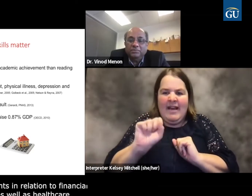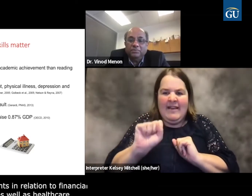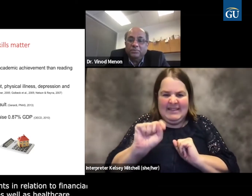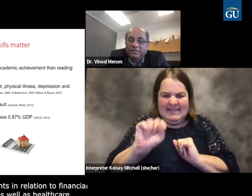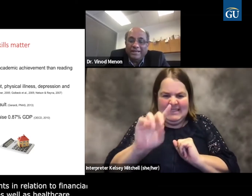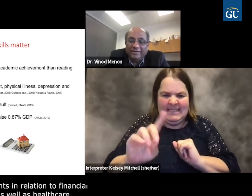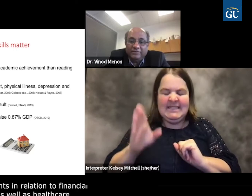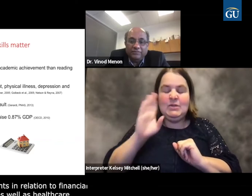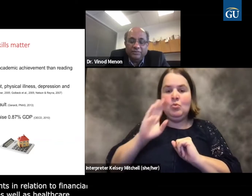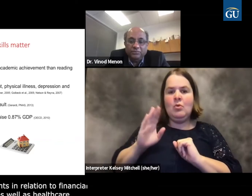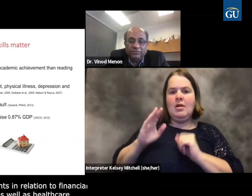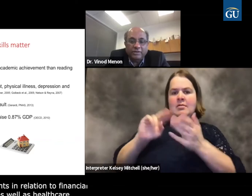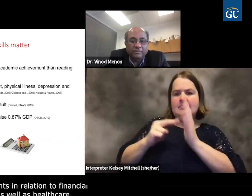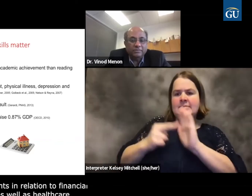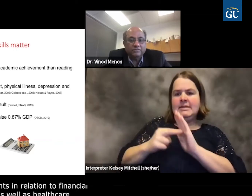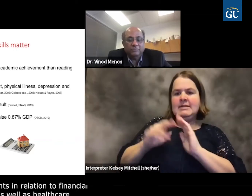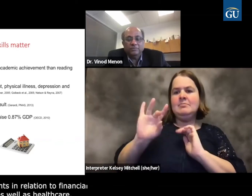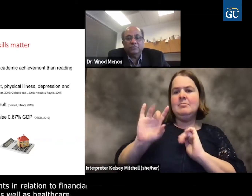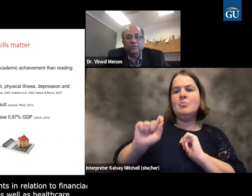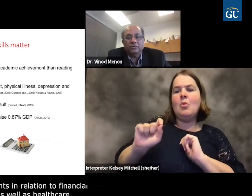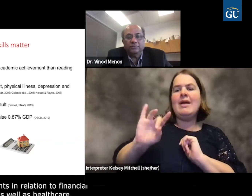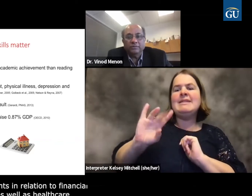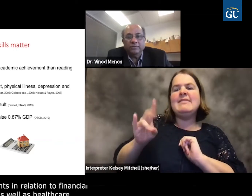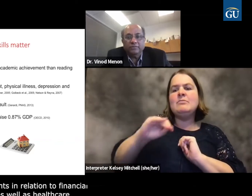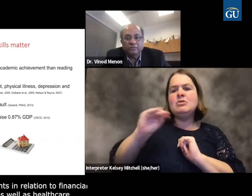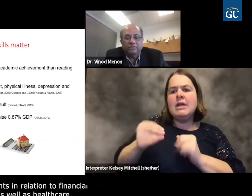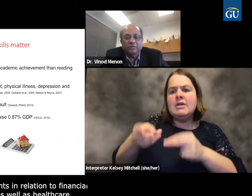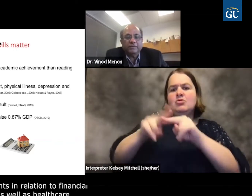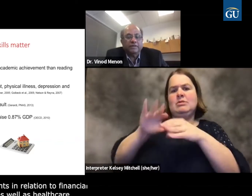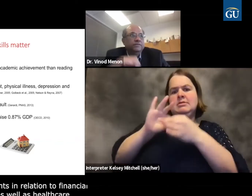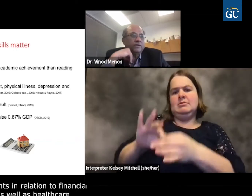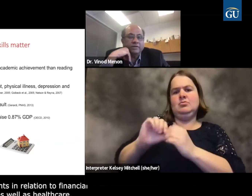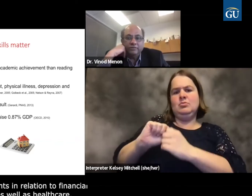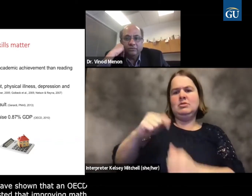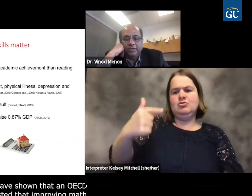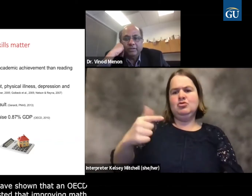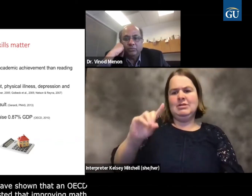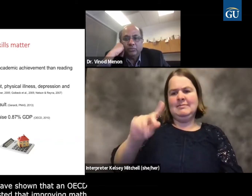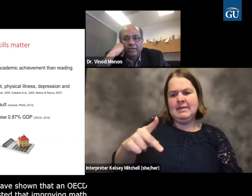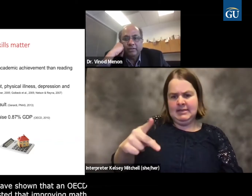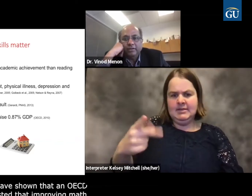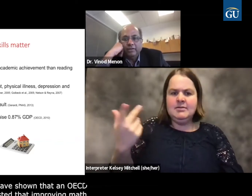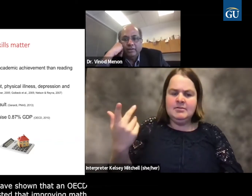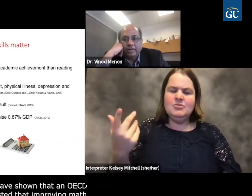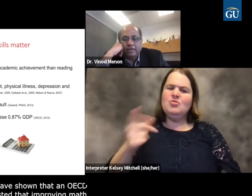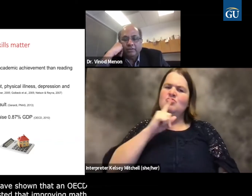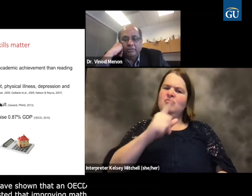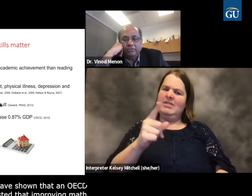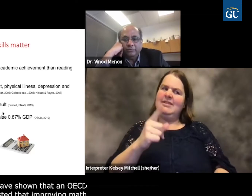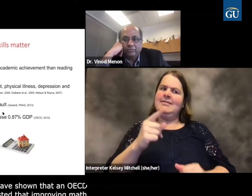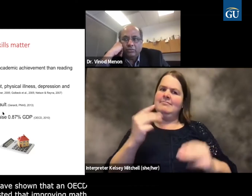gdp by 0.87 percent so there's lots of reasons to kind of understand this